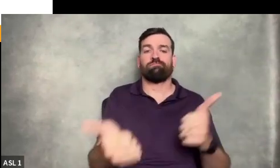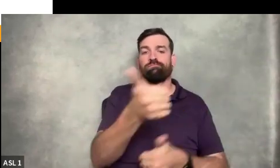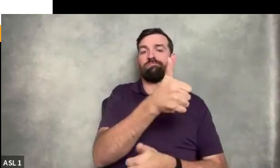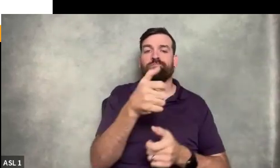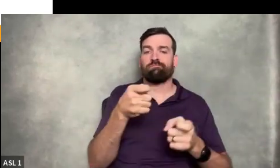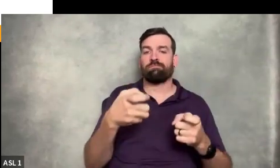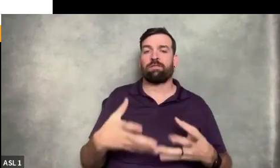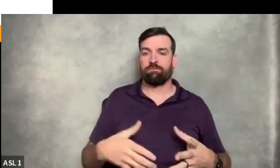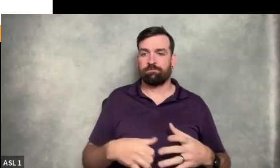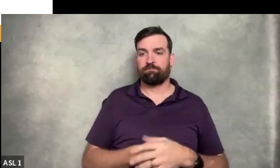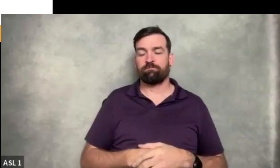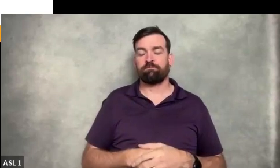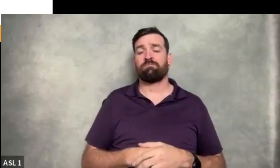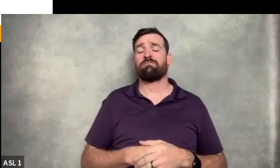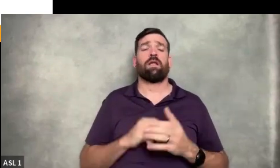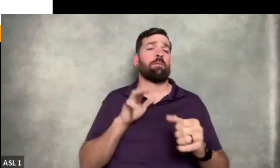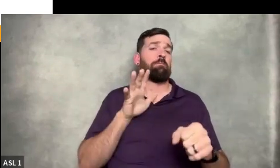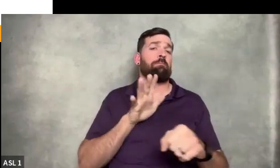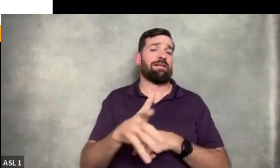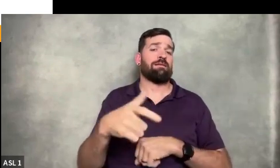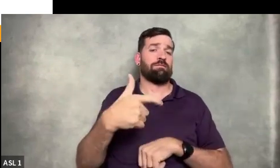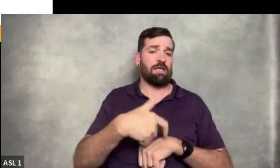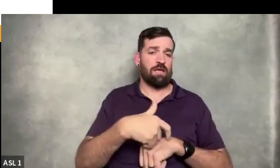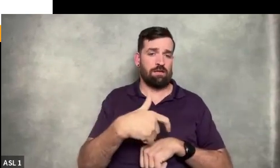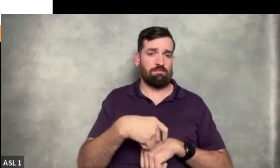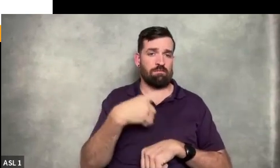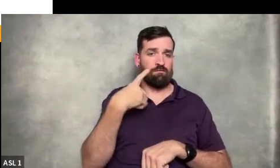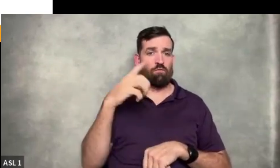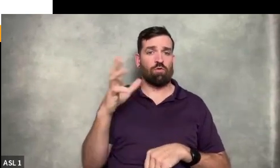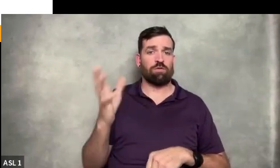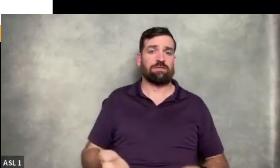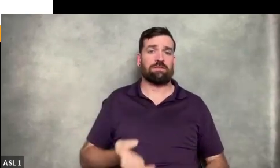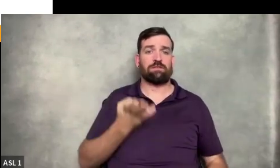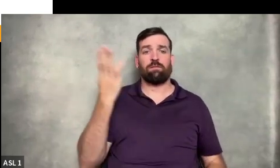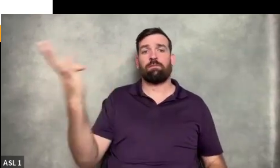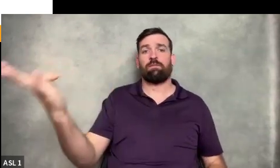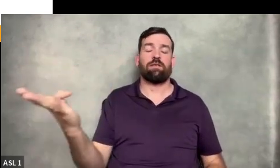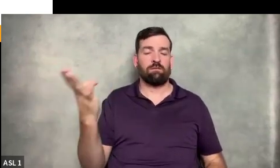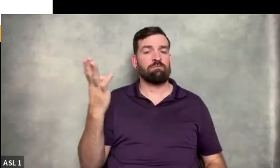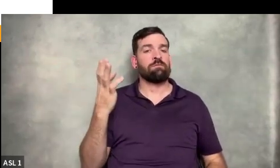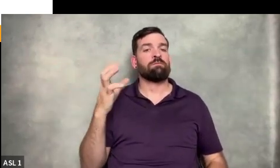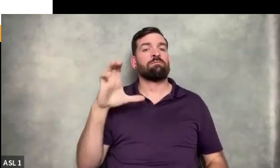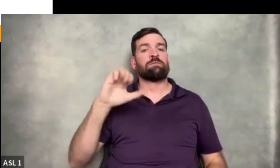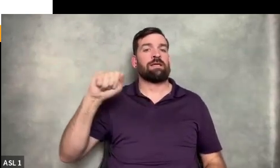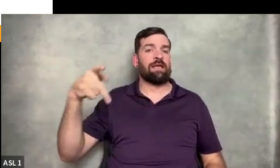There is plenty of time for you to submit a proposed corrective action plan to ACL. Again,